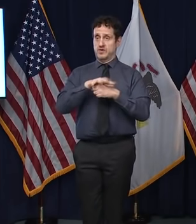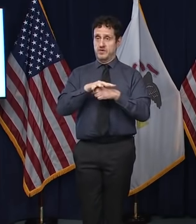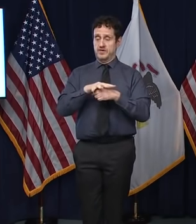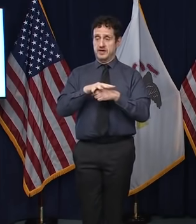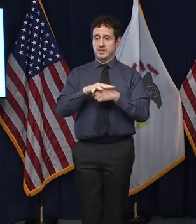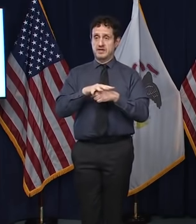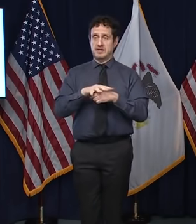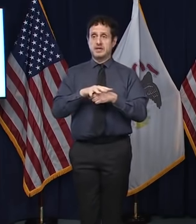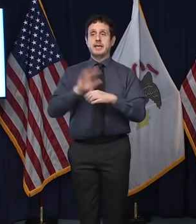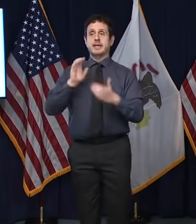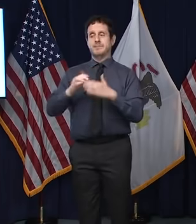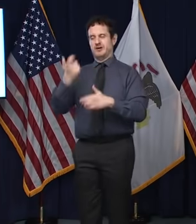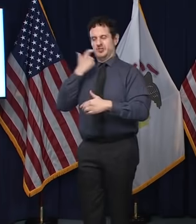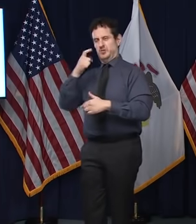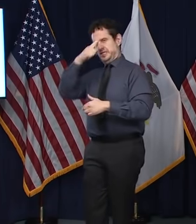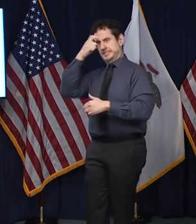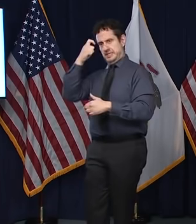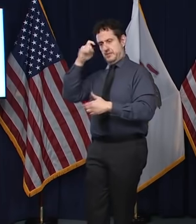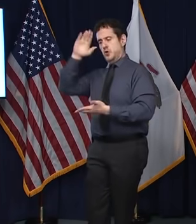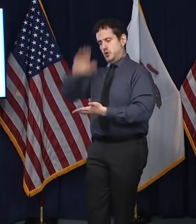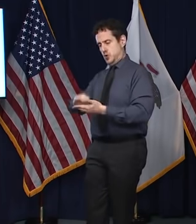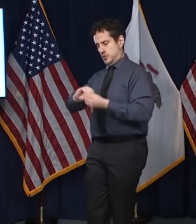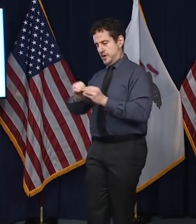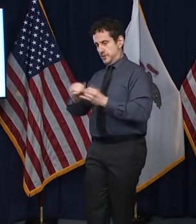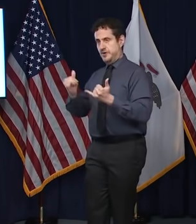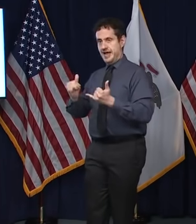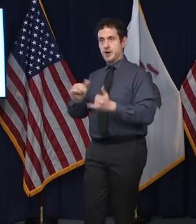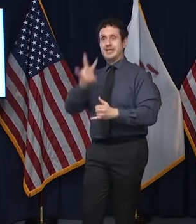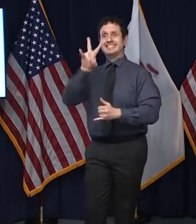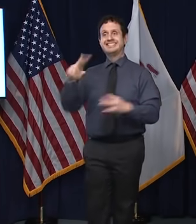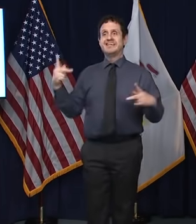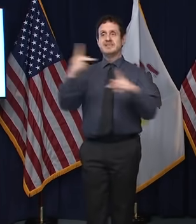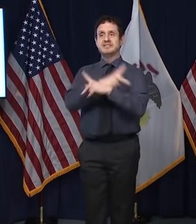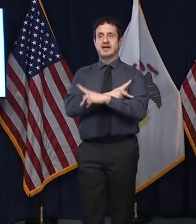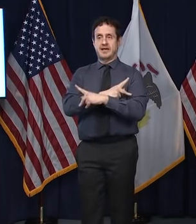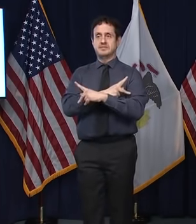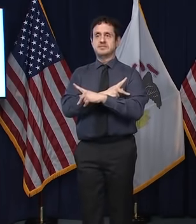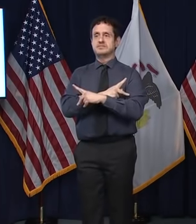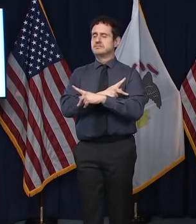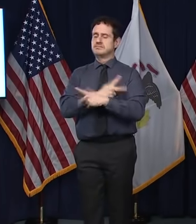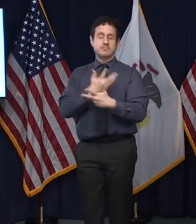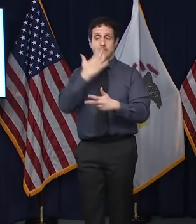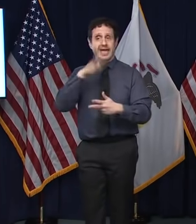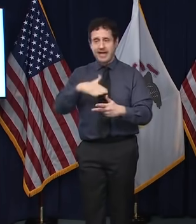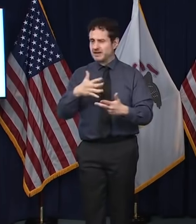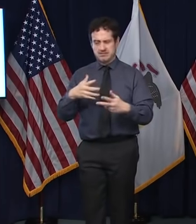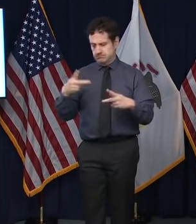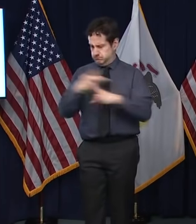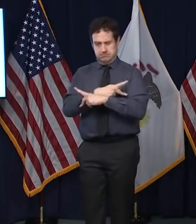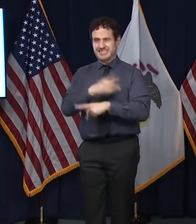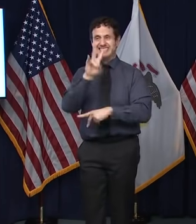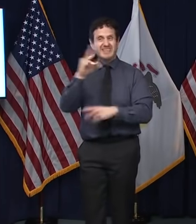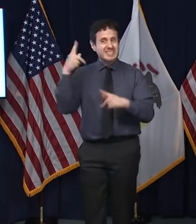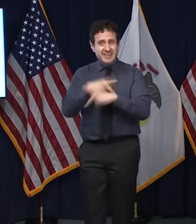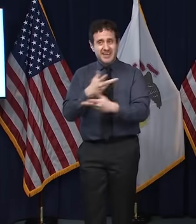it is seven times higher than